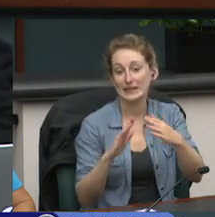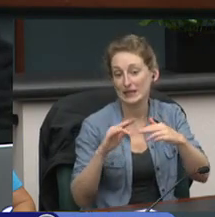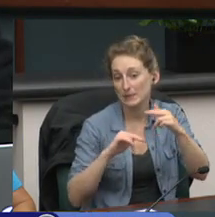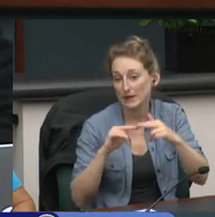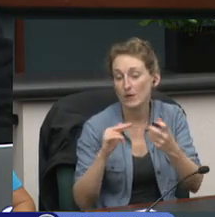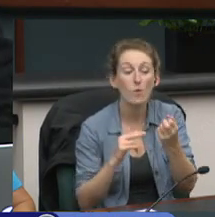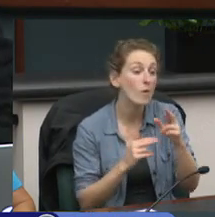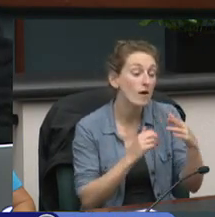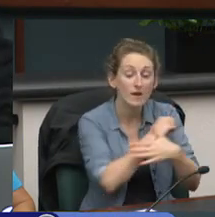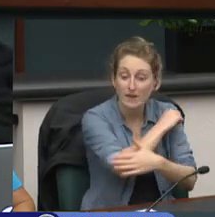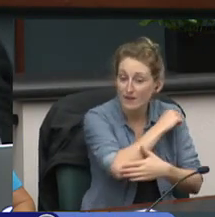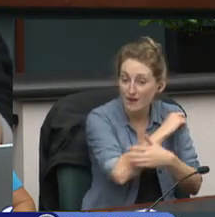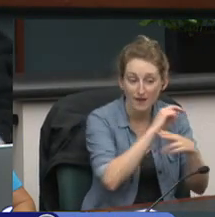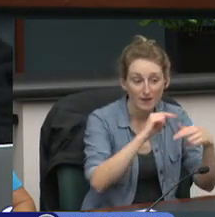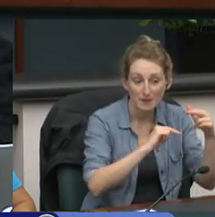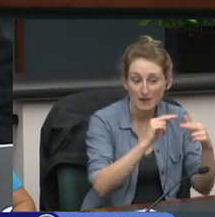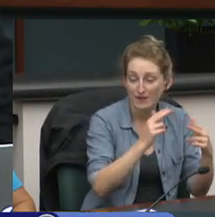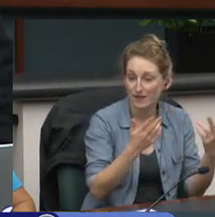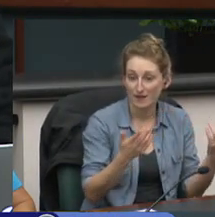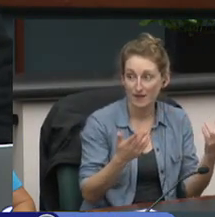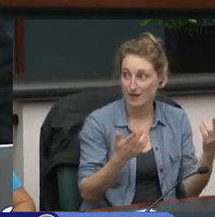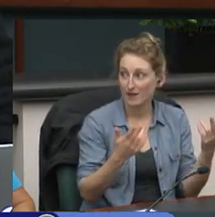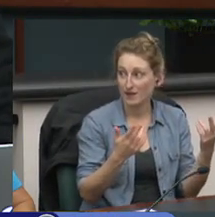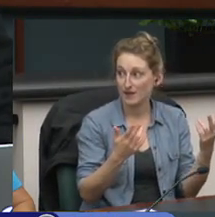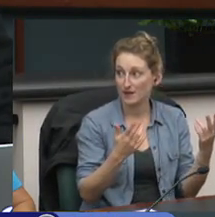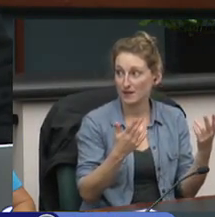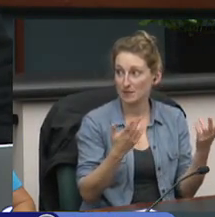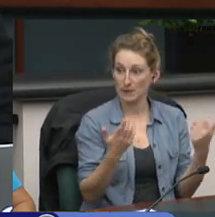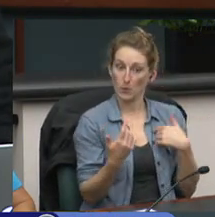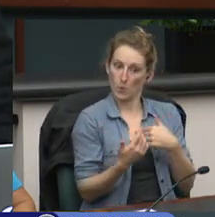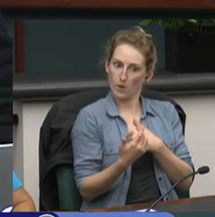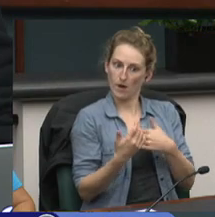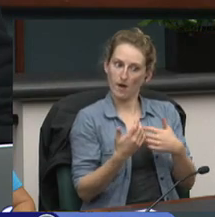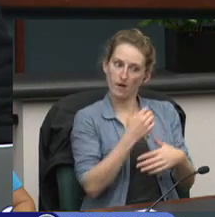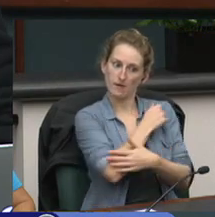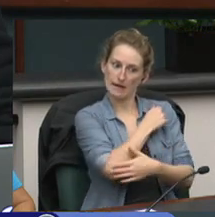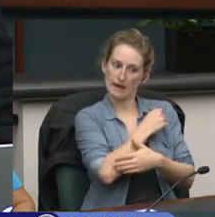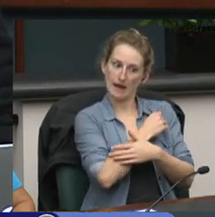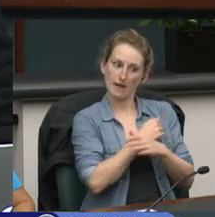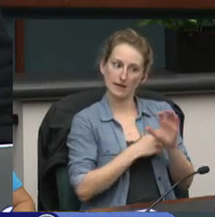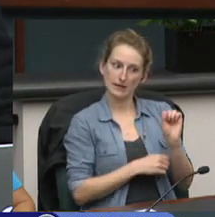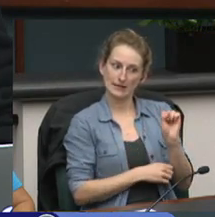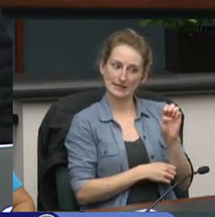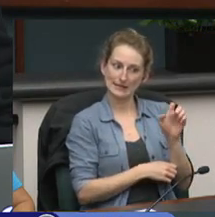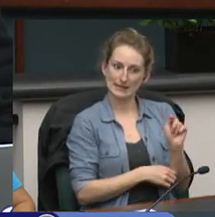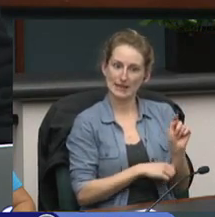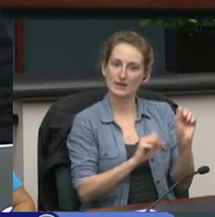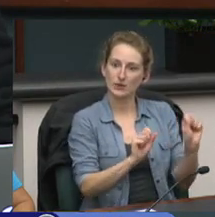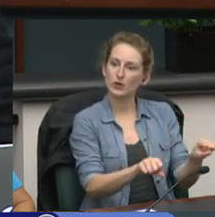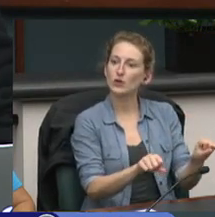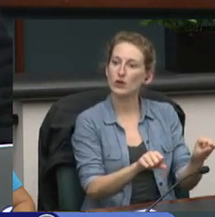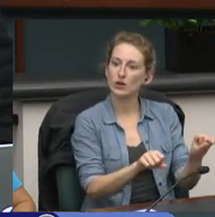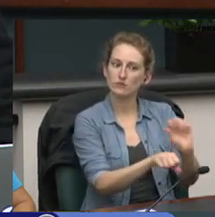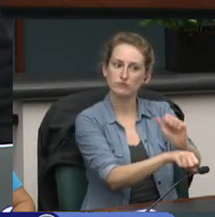building it doesn't include that we are the county seat of the nura county we could work with the county government to have them think that way about it too we